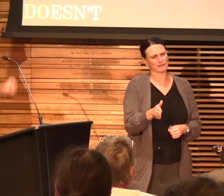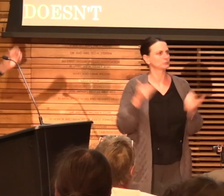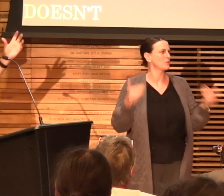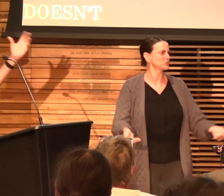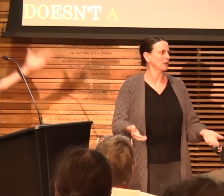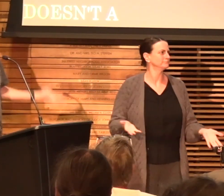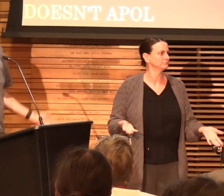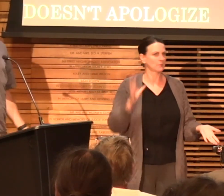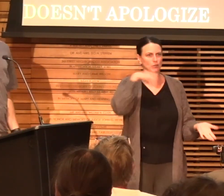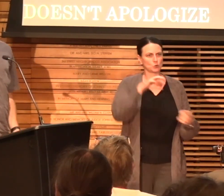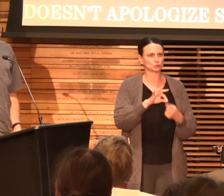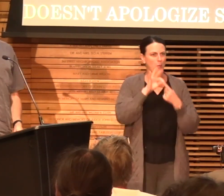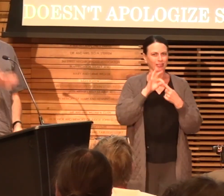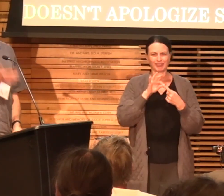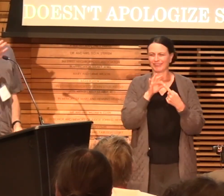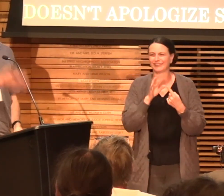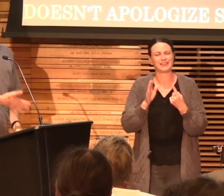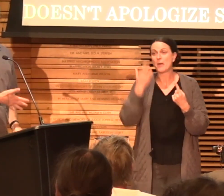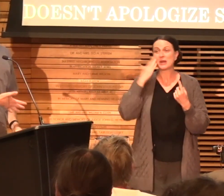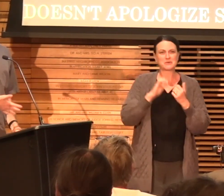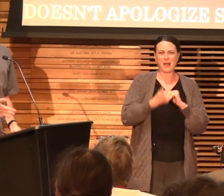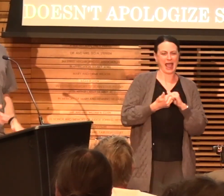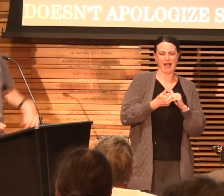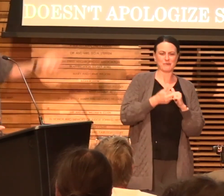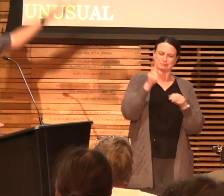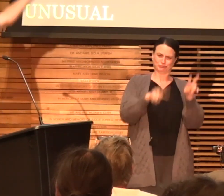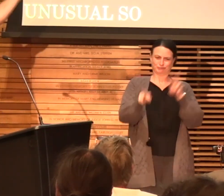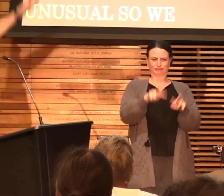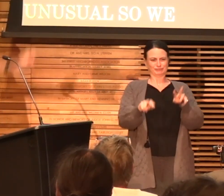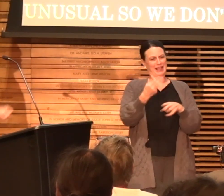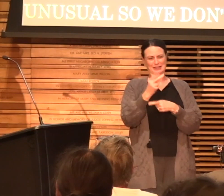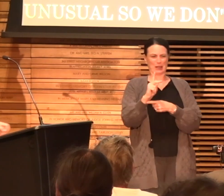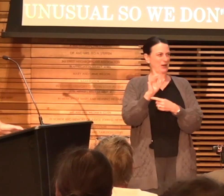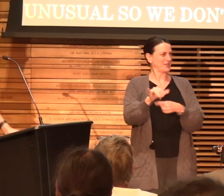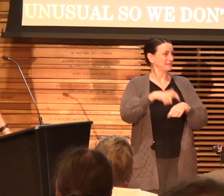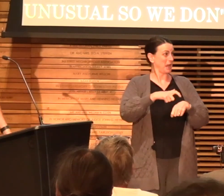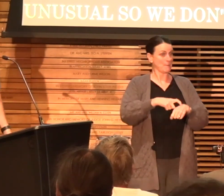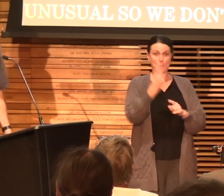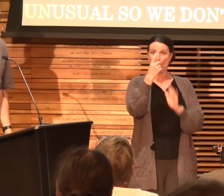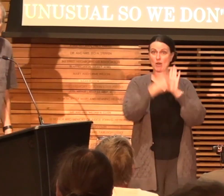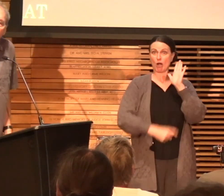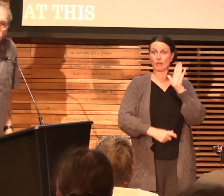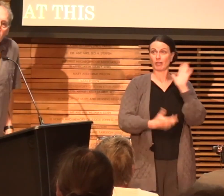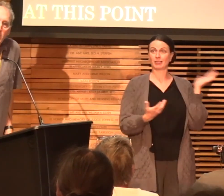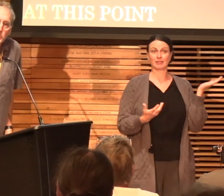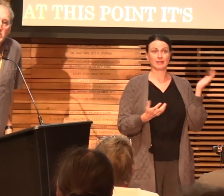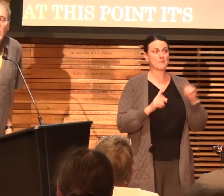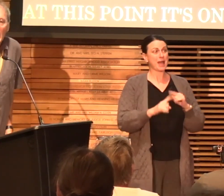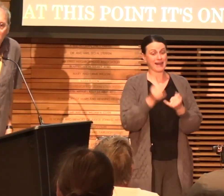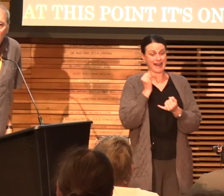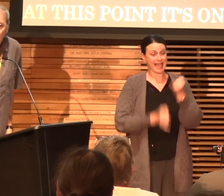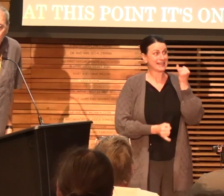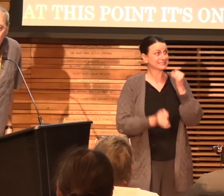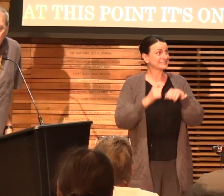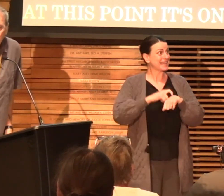So we don't know how it's perceived at this point. Just this one article. It's the last time she ever criticizes,